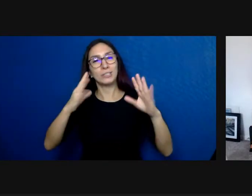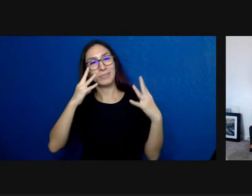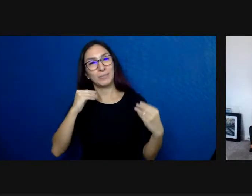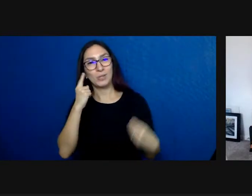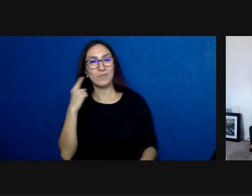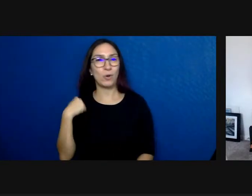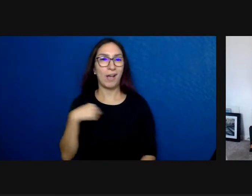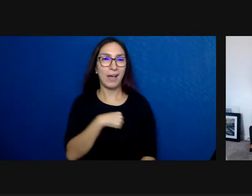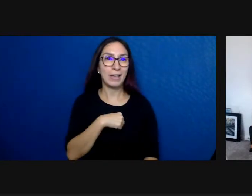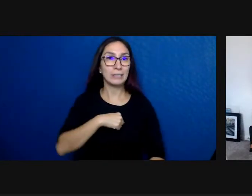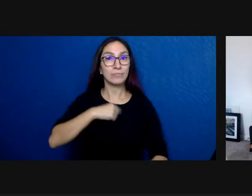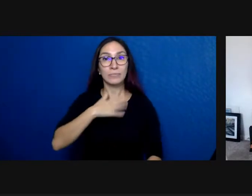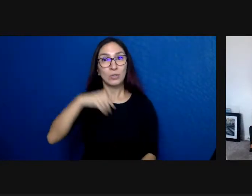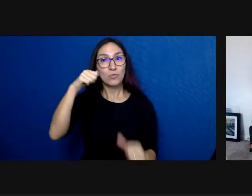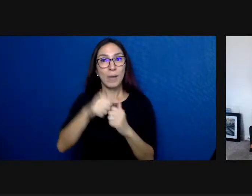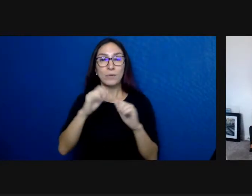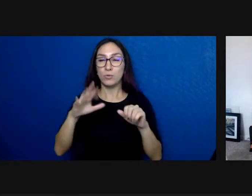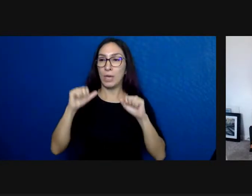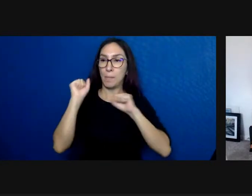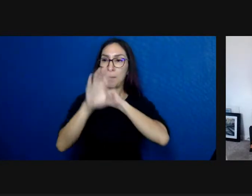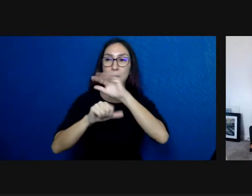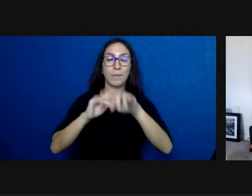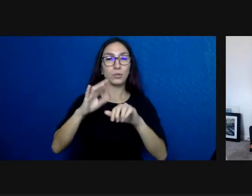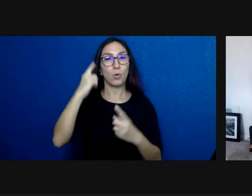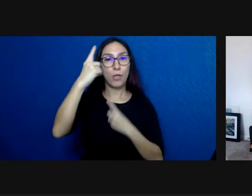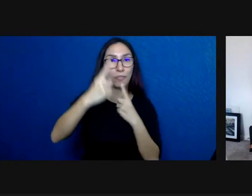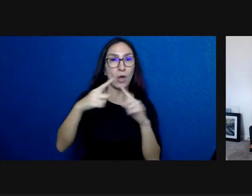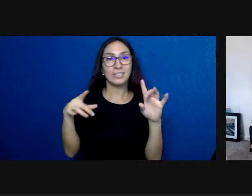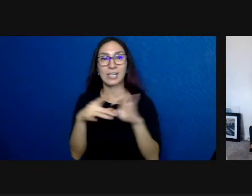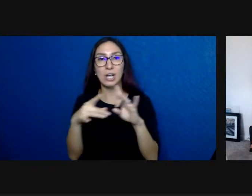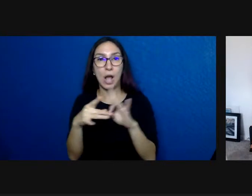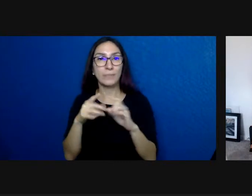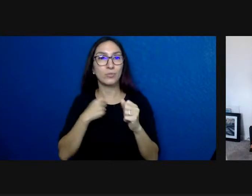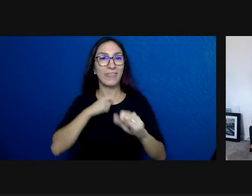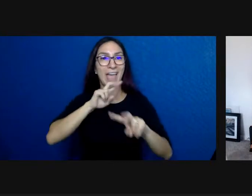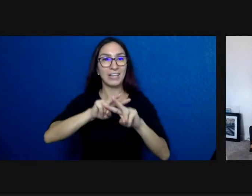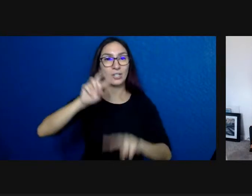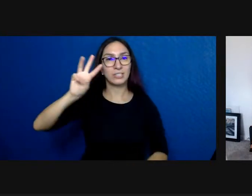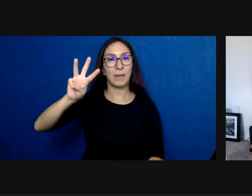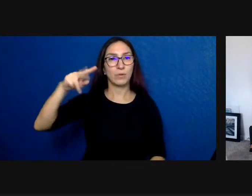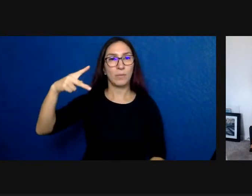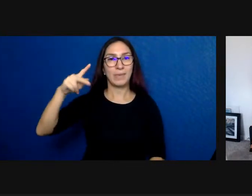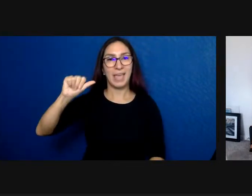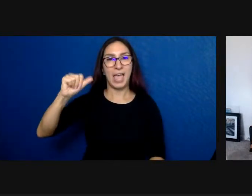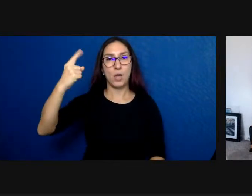is a huge undertaking and I want to commend everyone involved for making it through in creating an awesome experience for us .